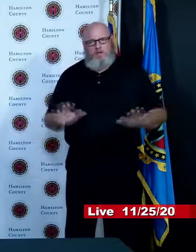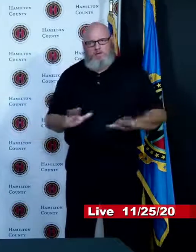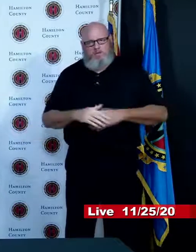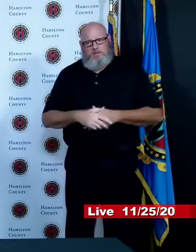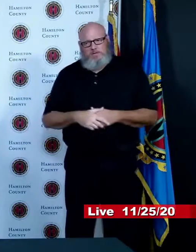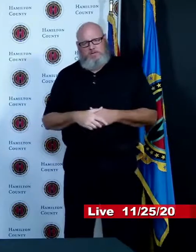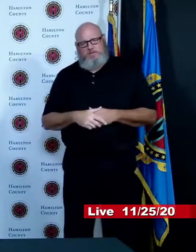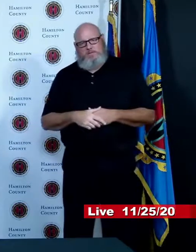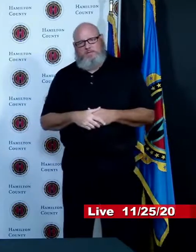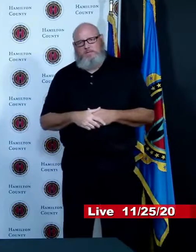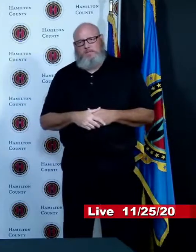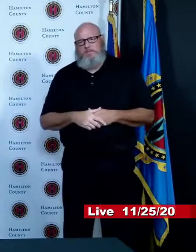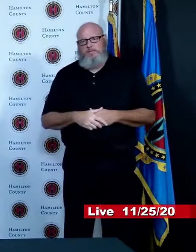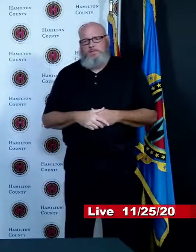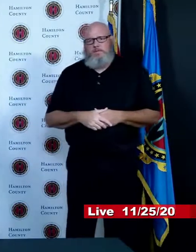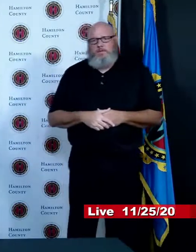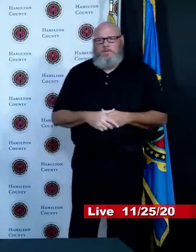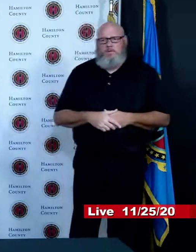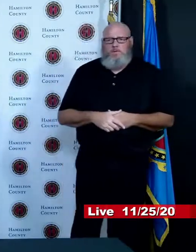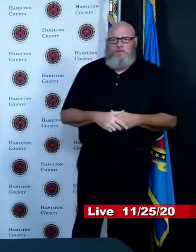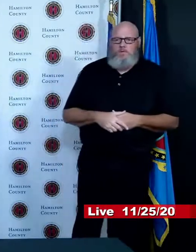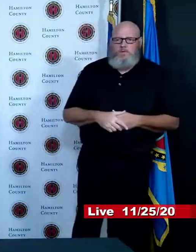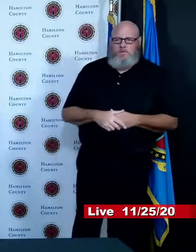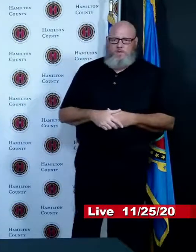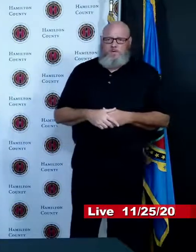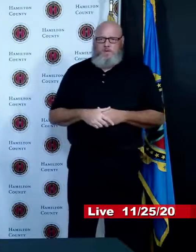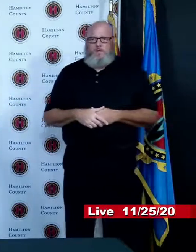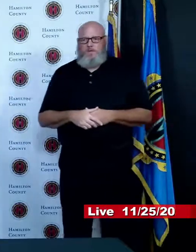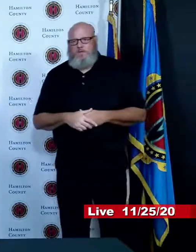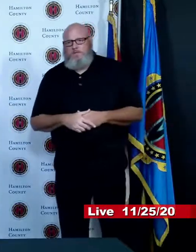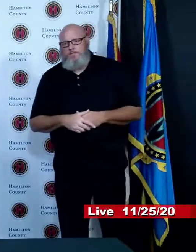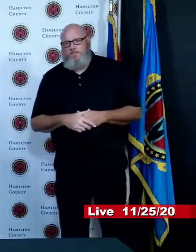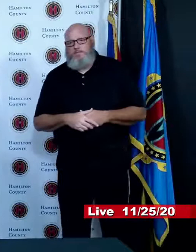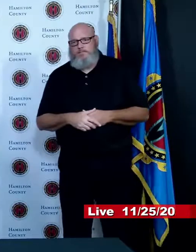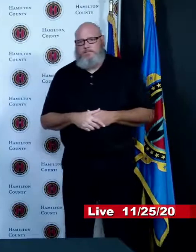ingredients are causing the difference in these numbers reported by different states different